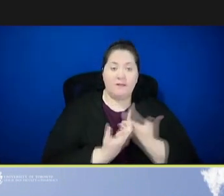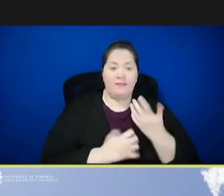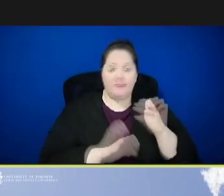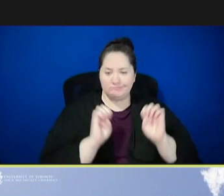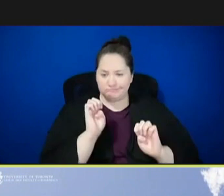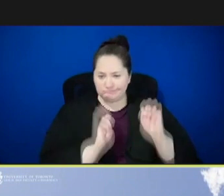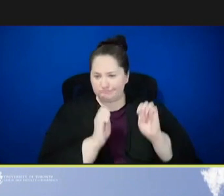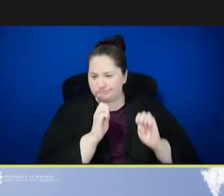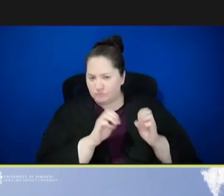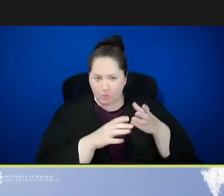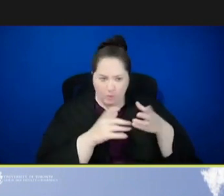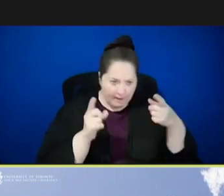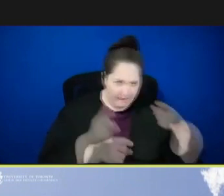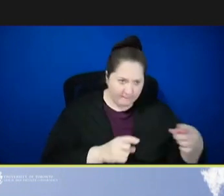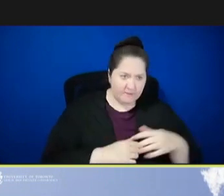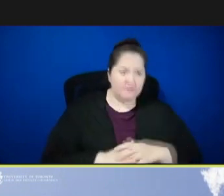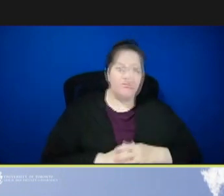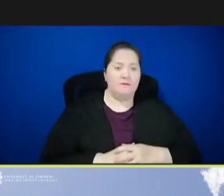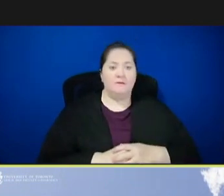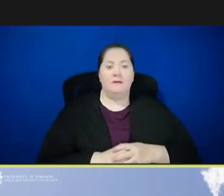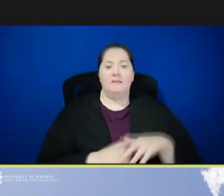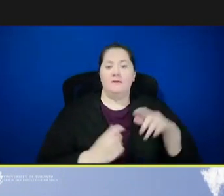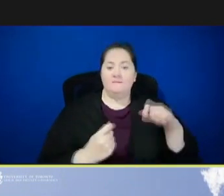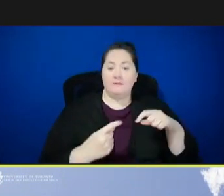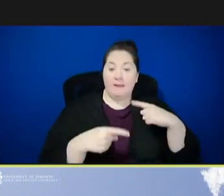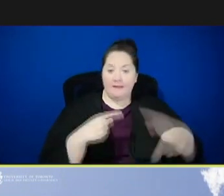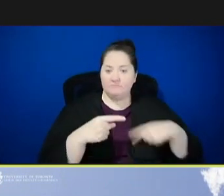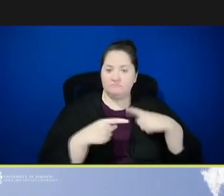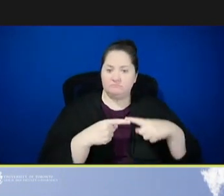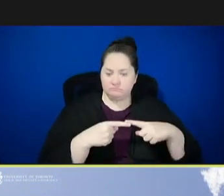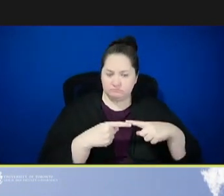what's happening. And there's a feedback loop to make sure that what you think you're doing,